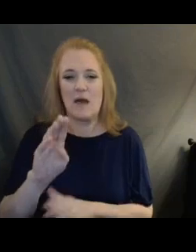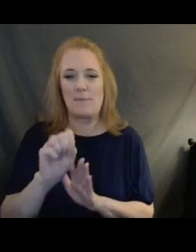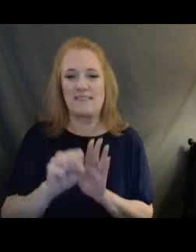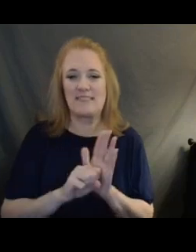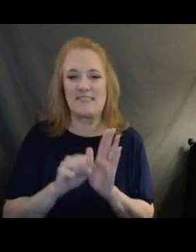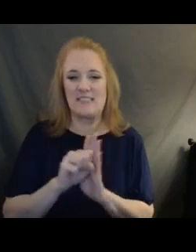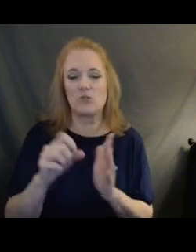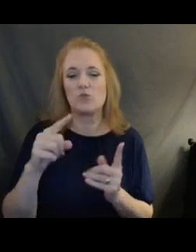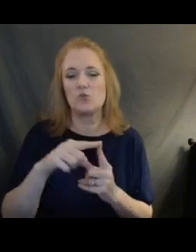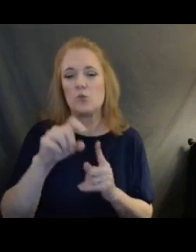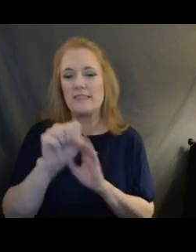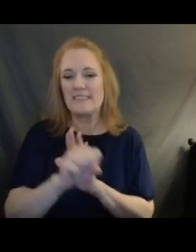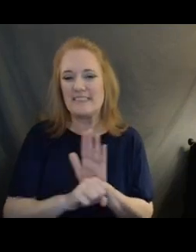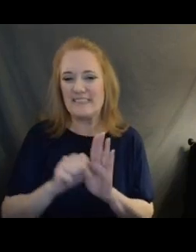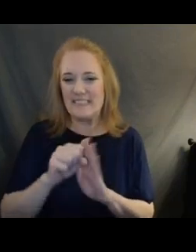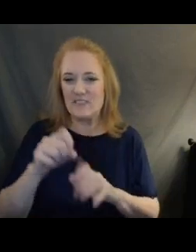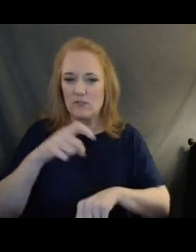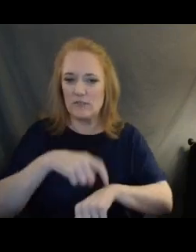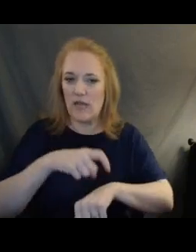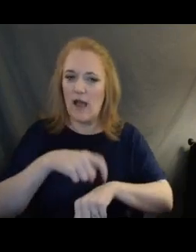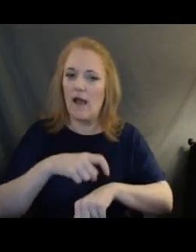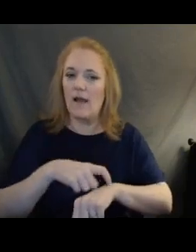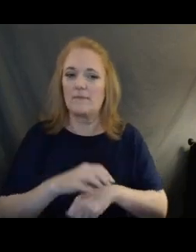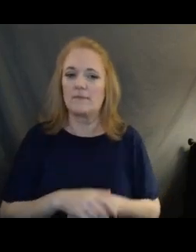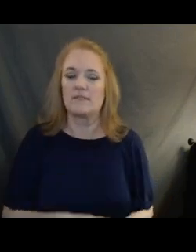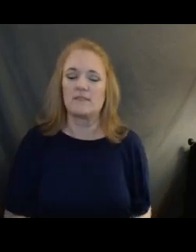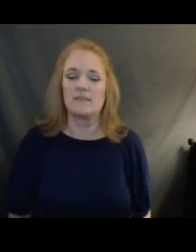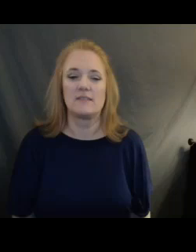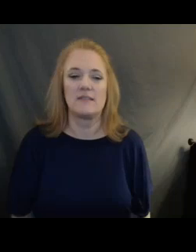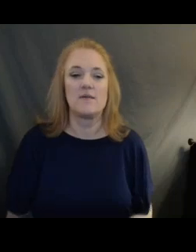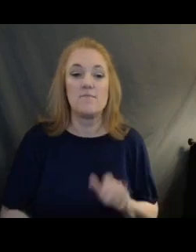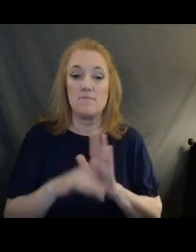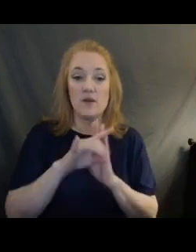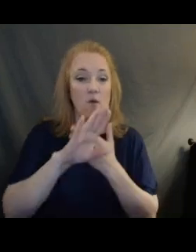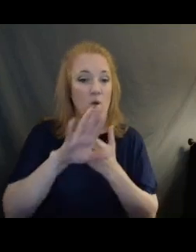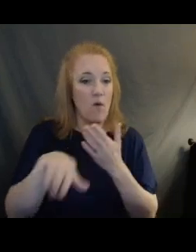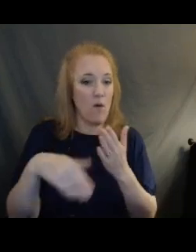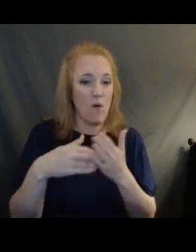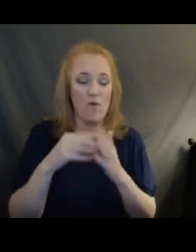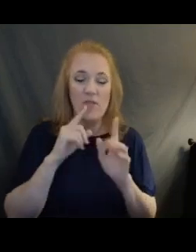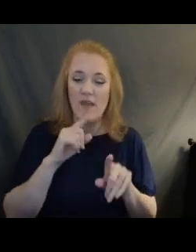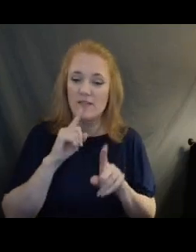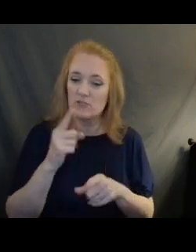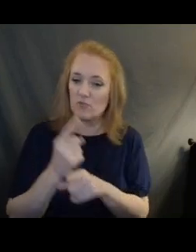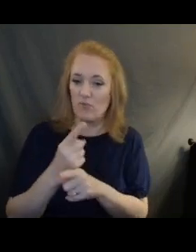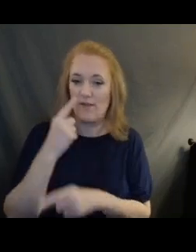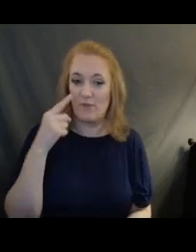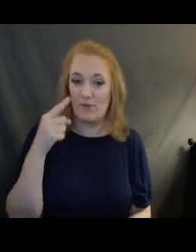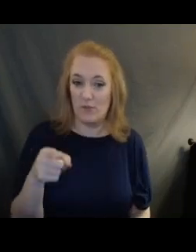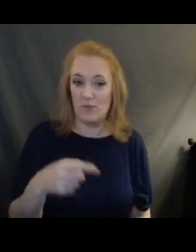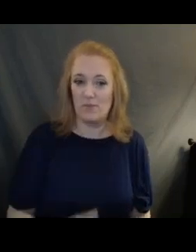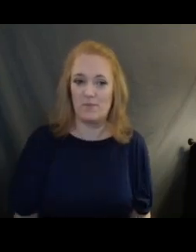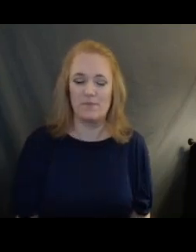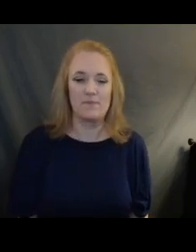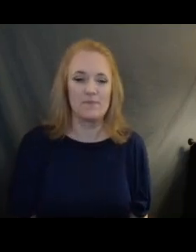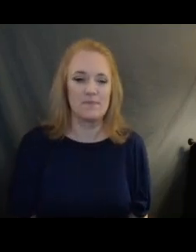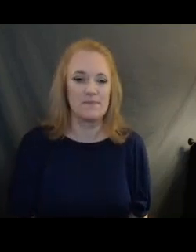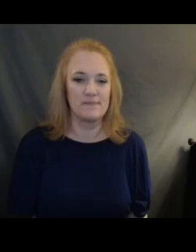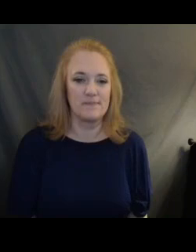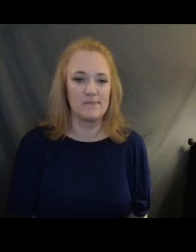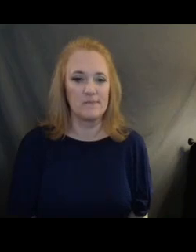And again feel free to select all that apply and again we'll give everyone about a minute.